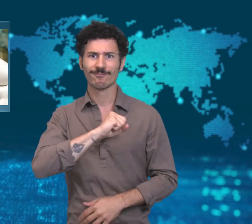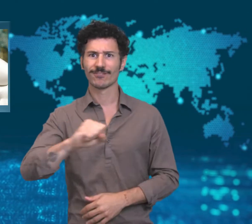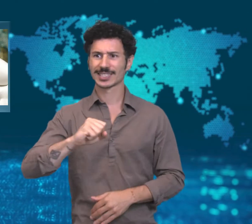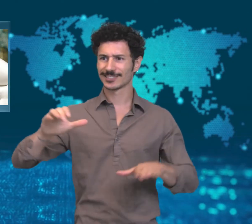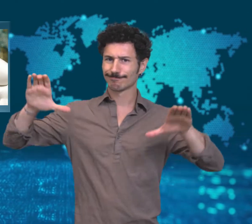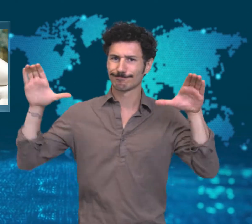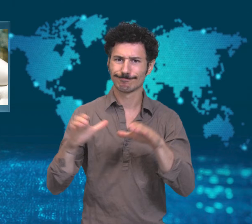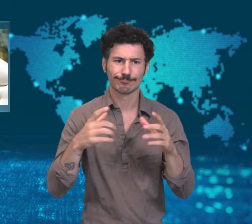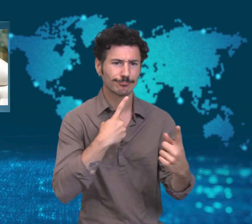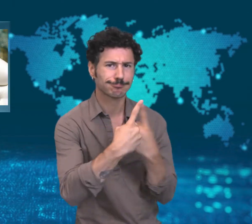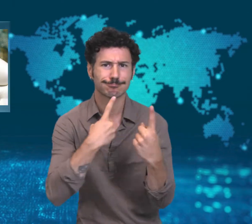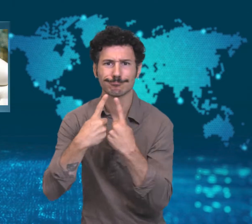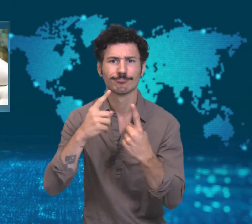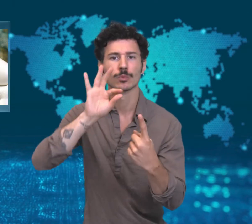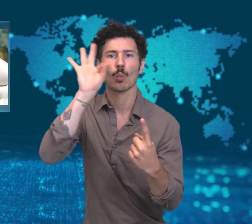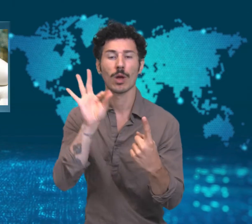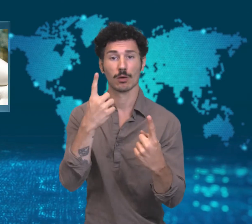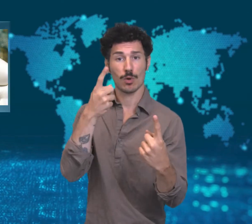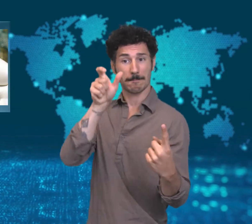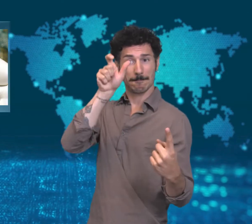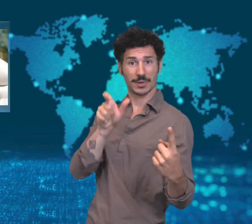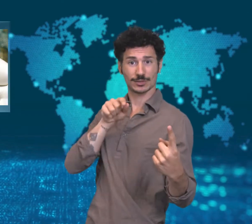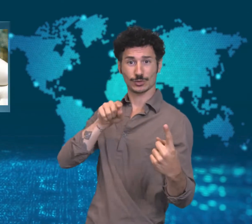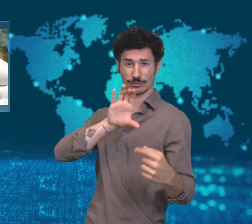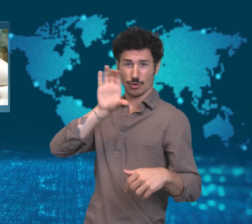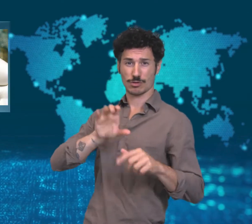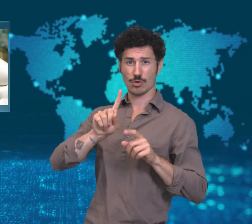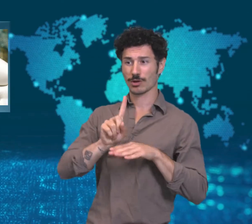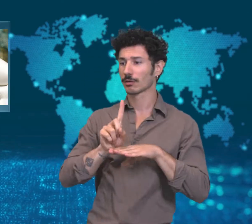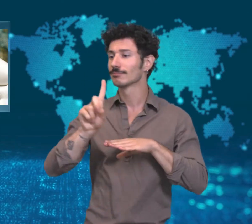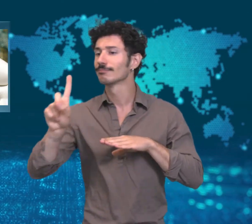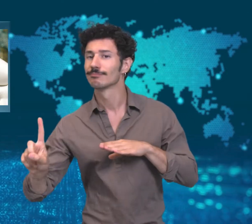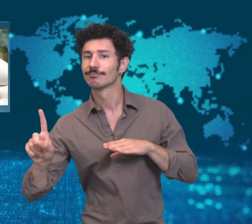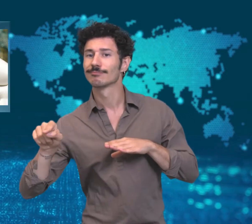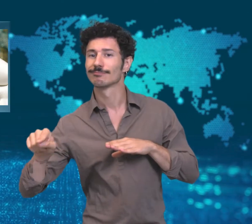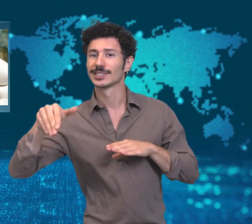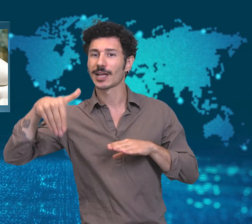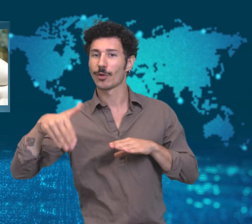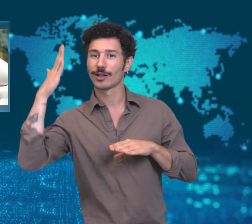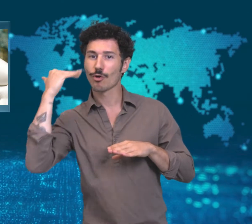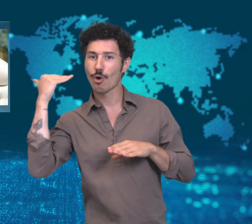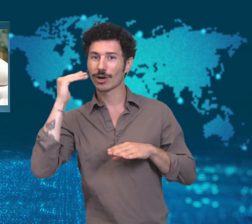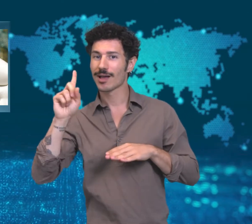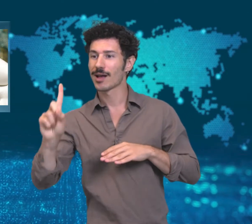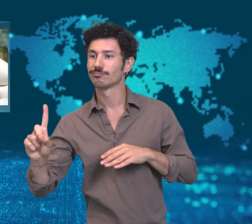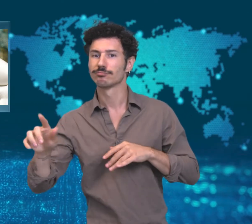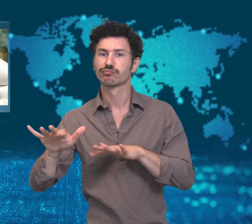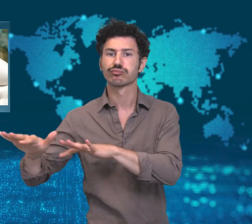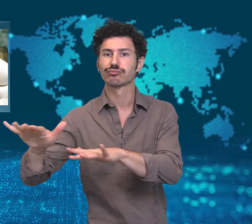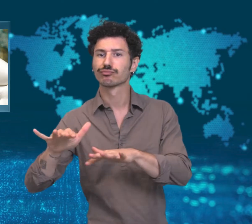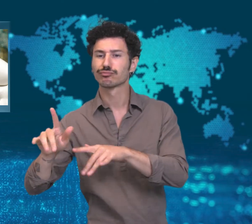called an emergency meeting to deal with the return of a